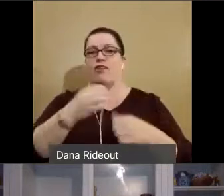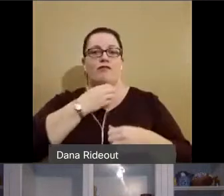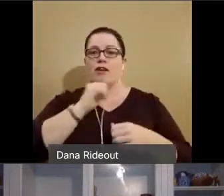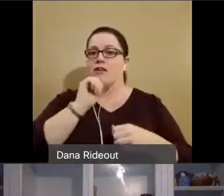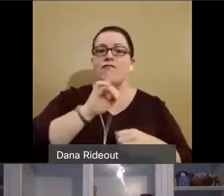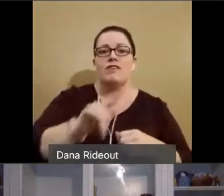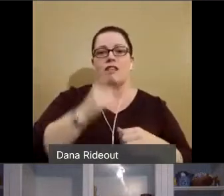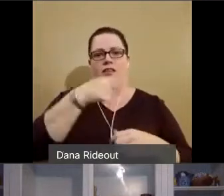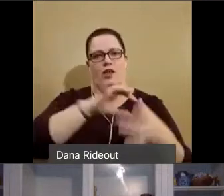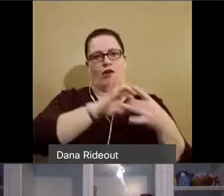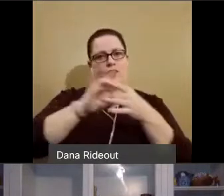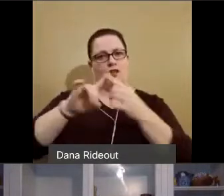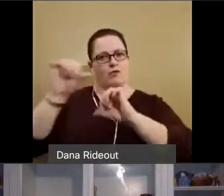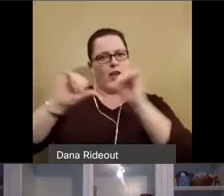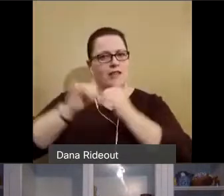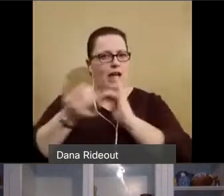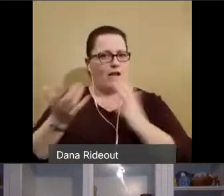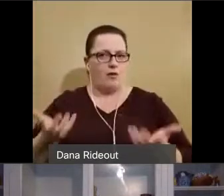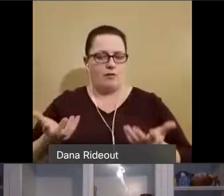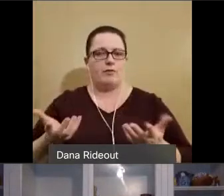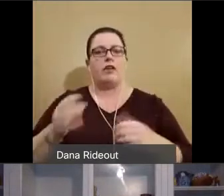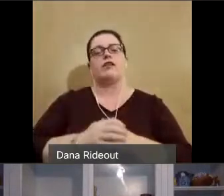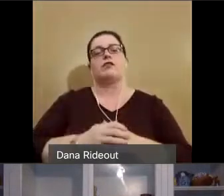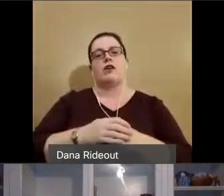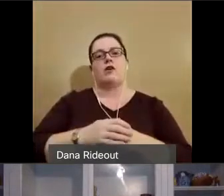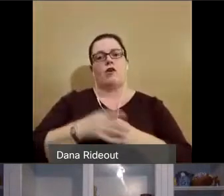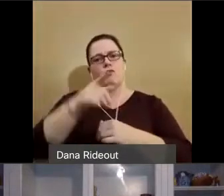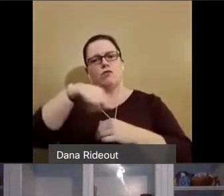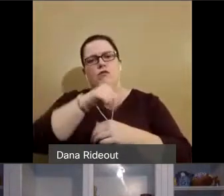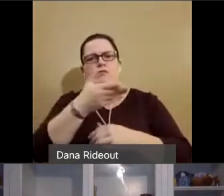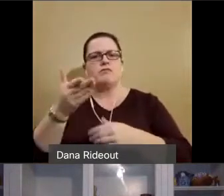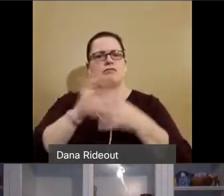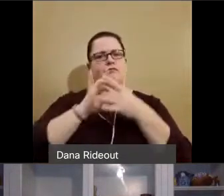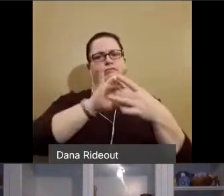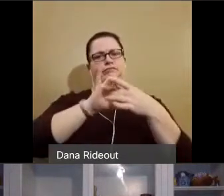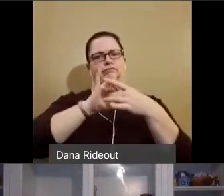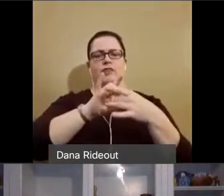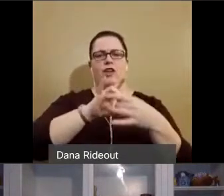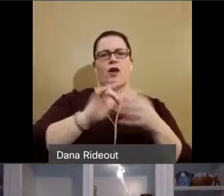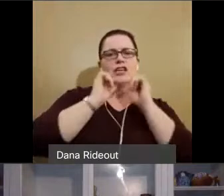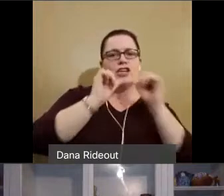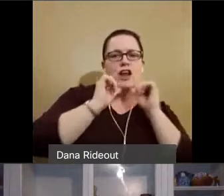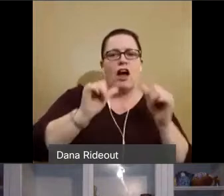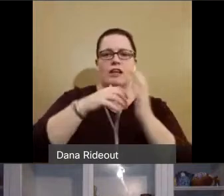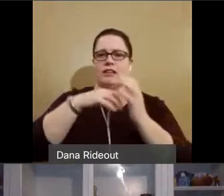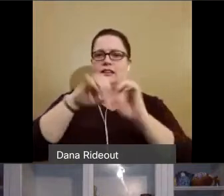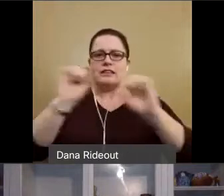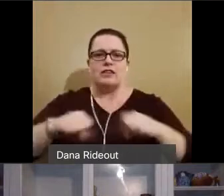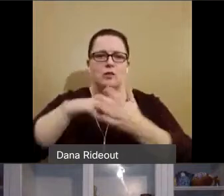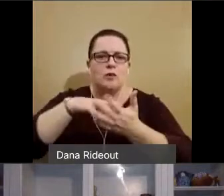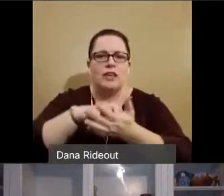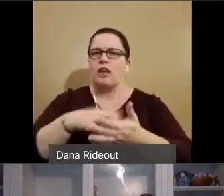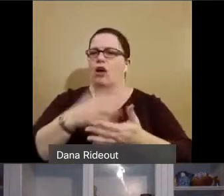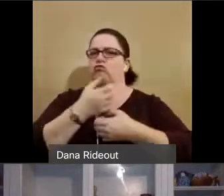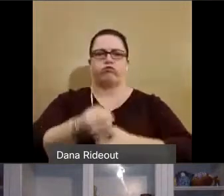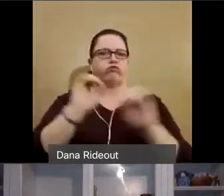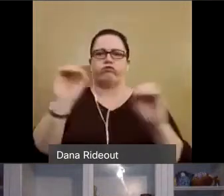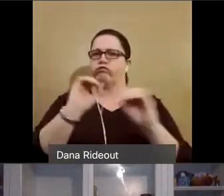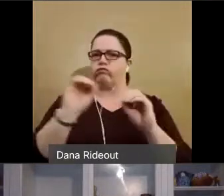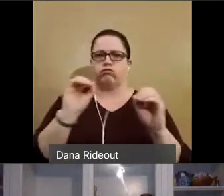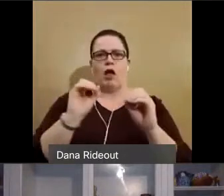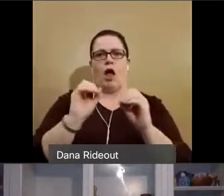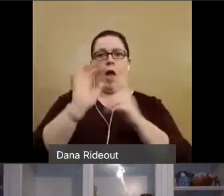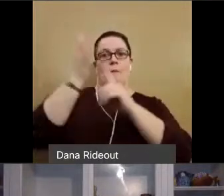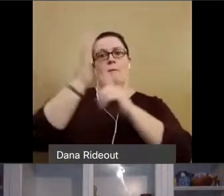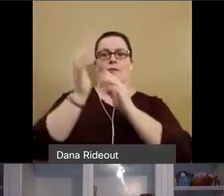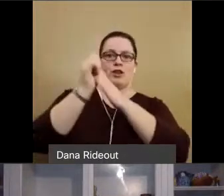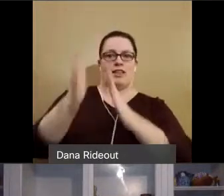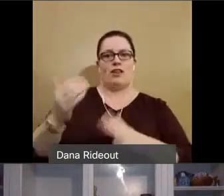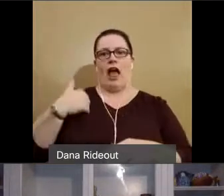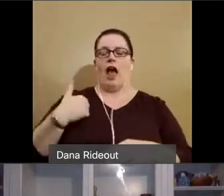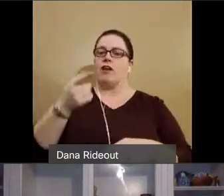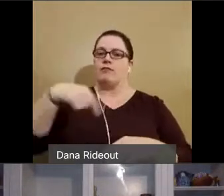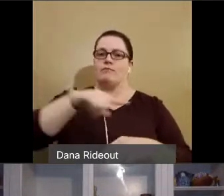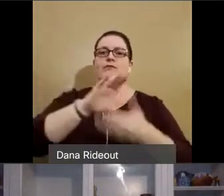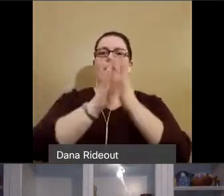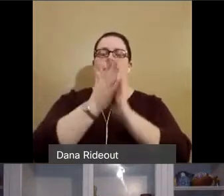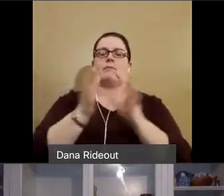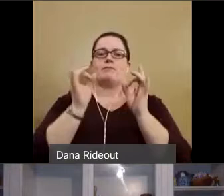Now, when we combine these factors, so, denial, weak systems, lack of trust, popular them have a quiet, toxic combination for what comes next.